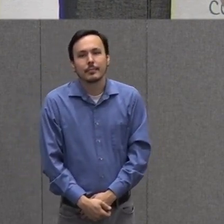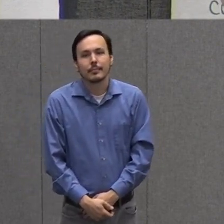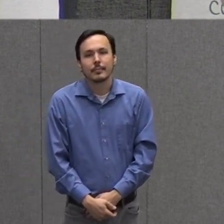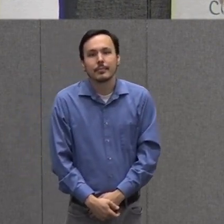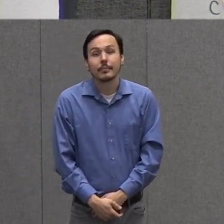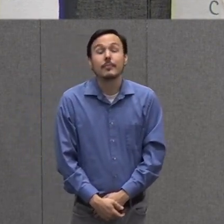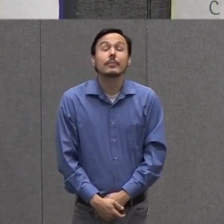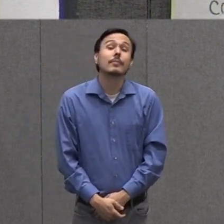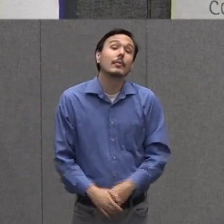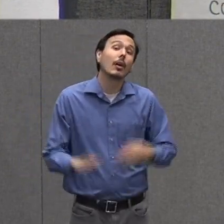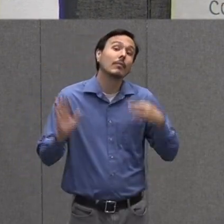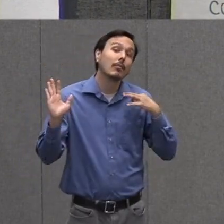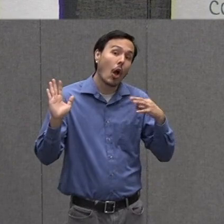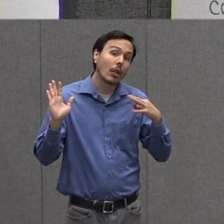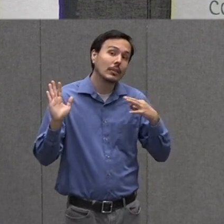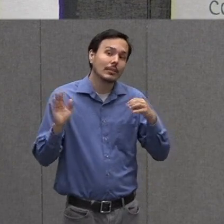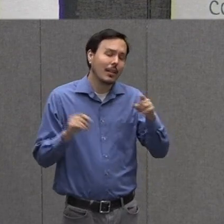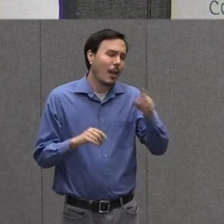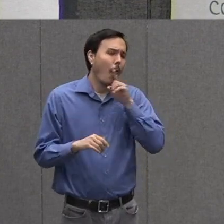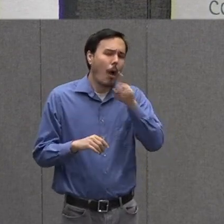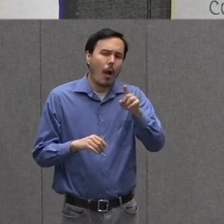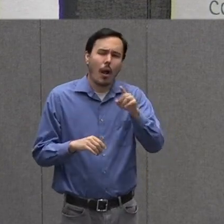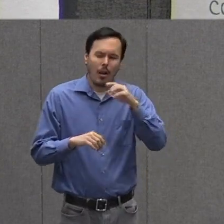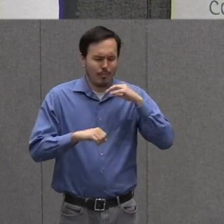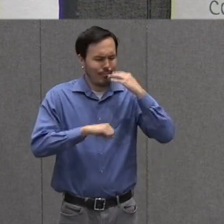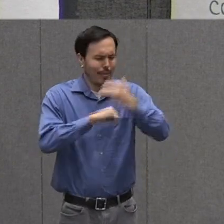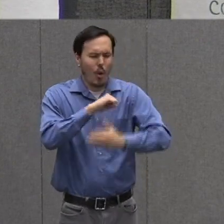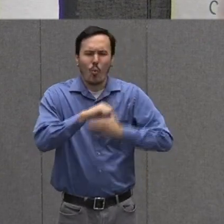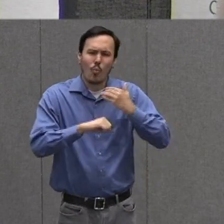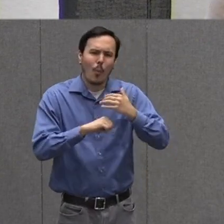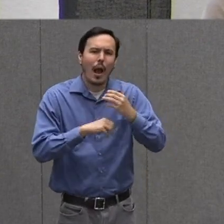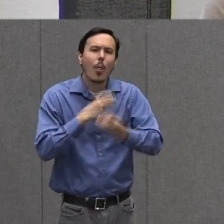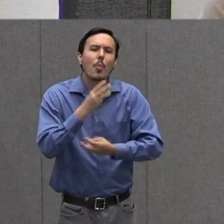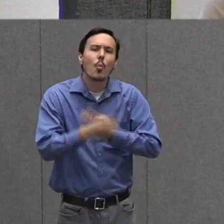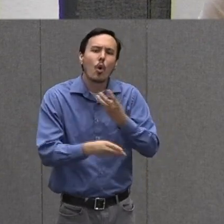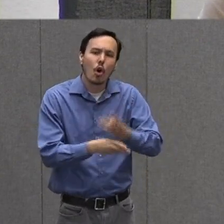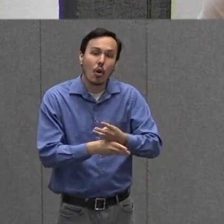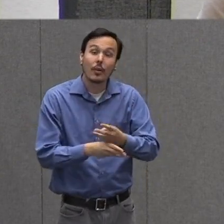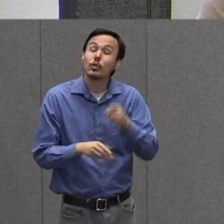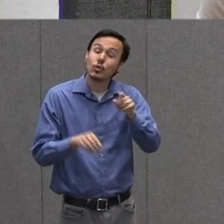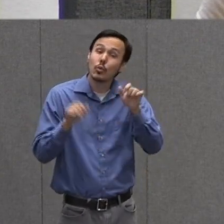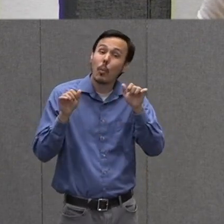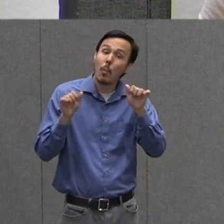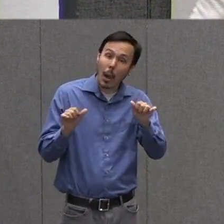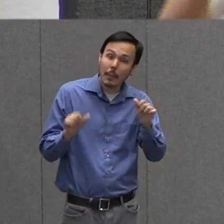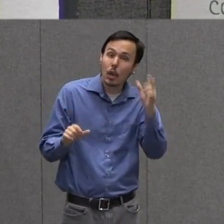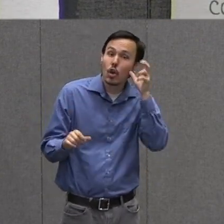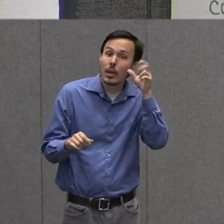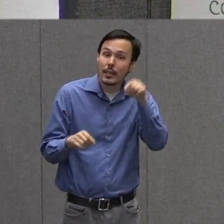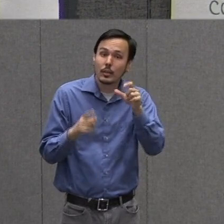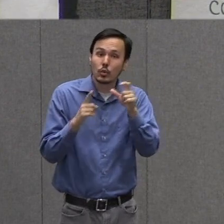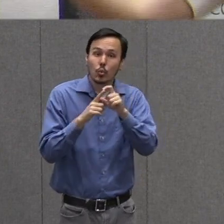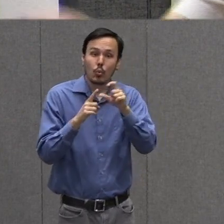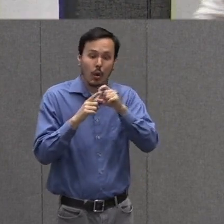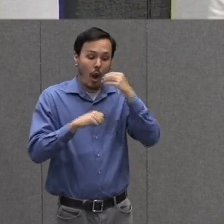And volunteers around the world. You probably have heard this word before as well, around the world.